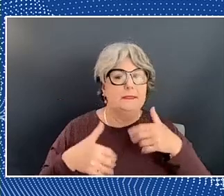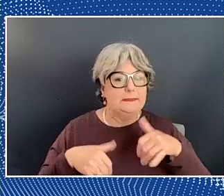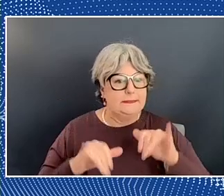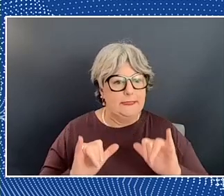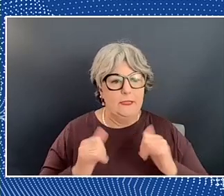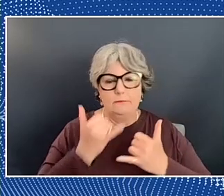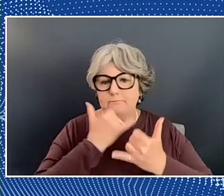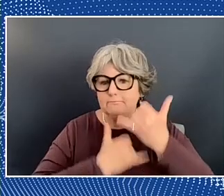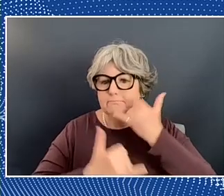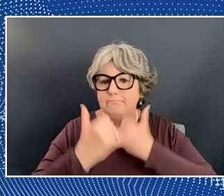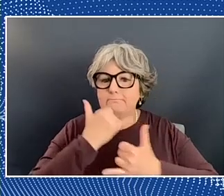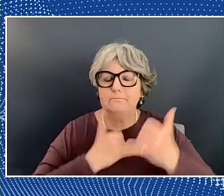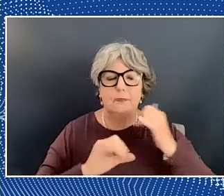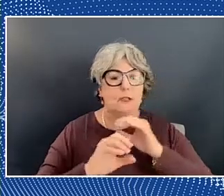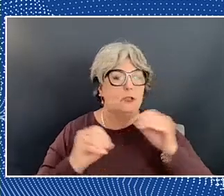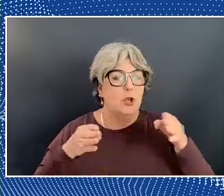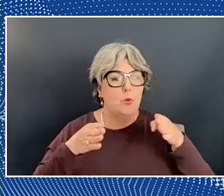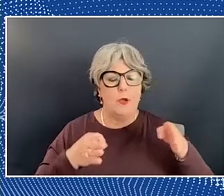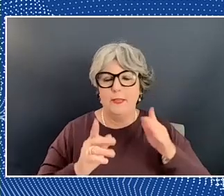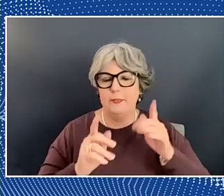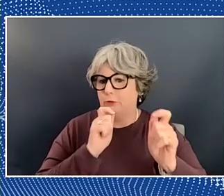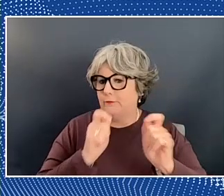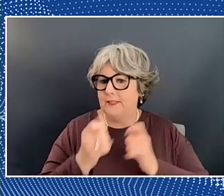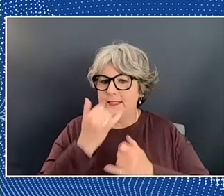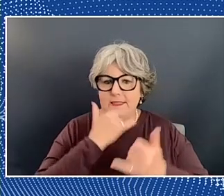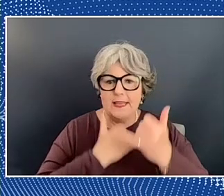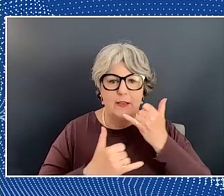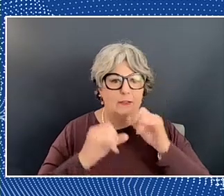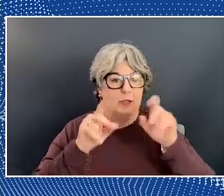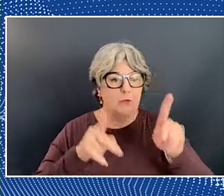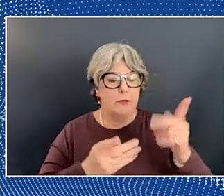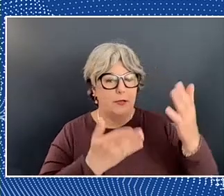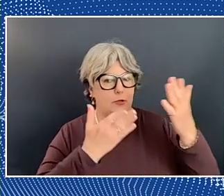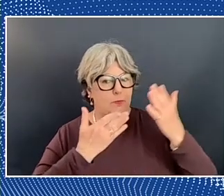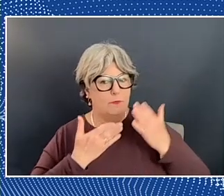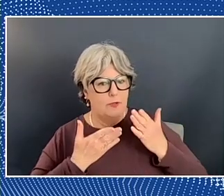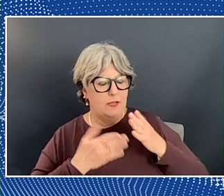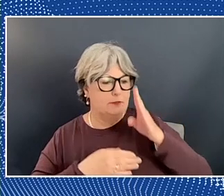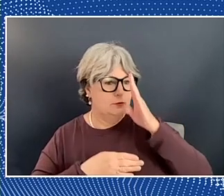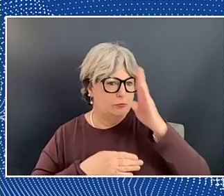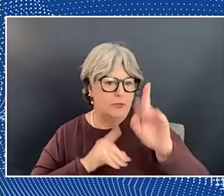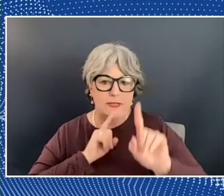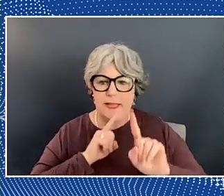and there have been no ways to correct it and no one to provide a straightforward answer for resolution.